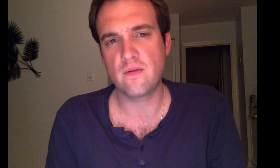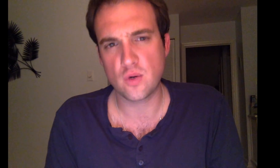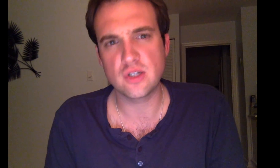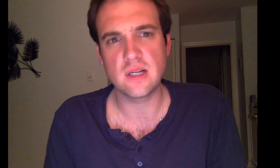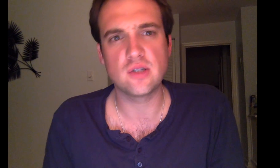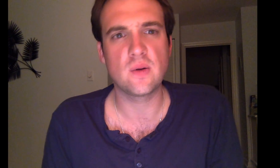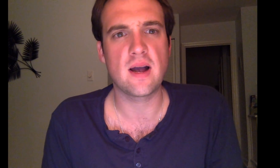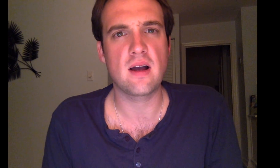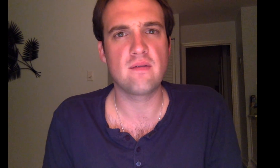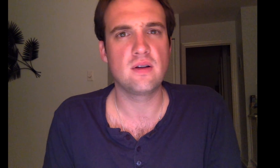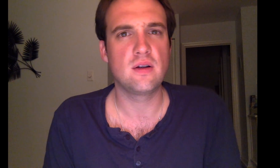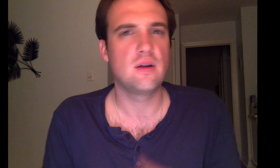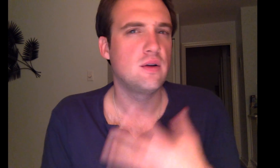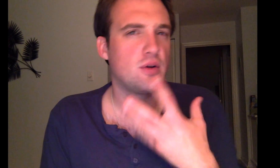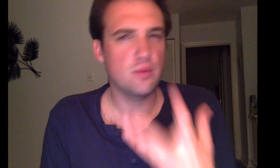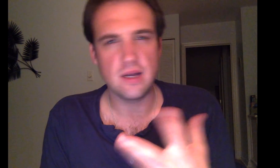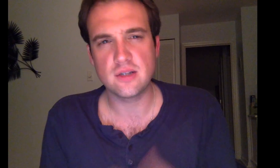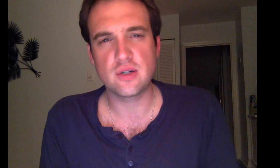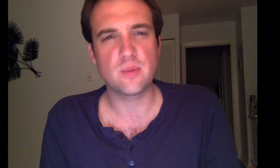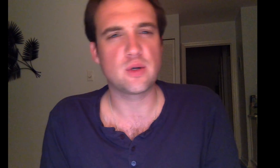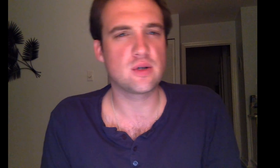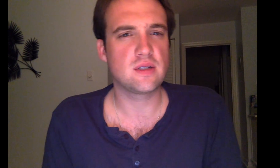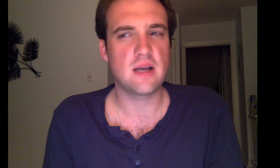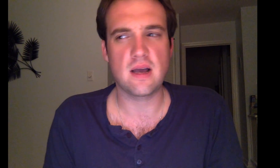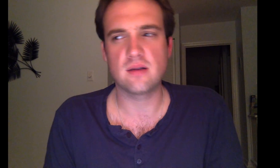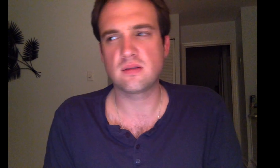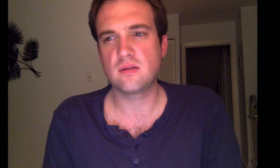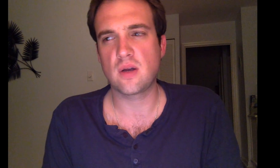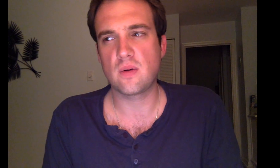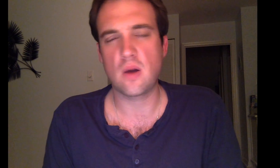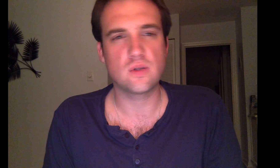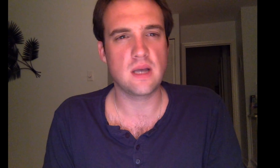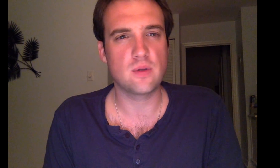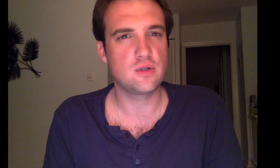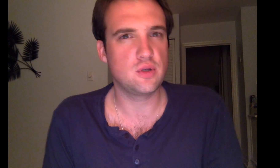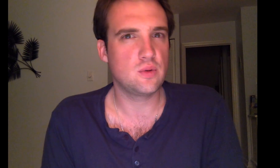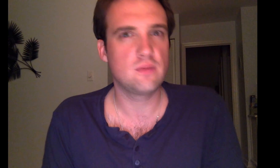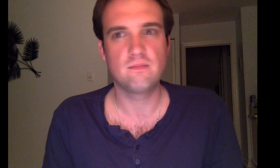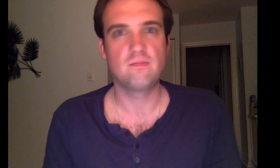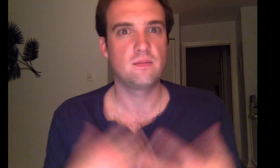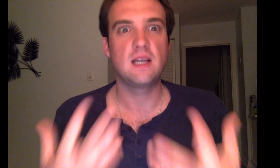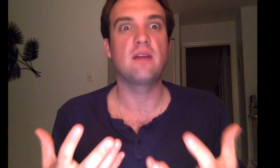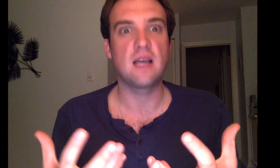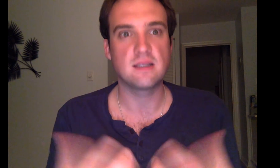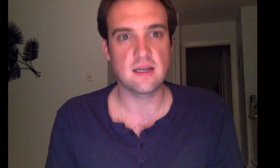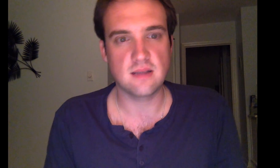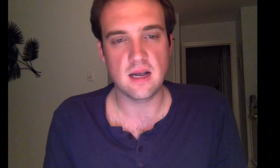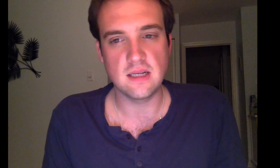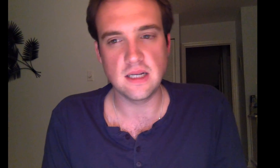I was fortunate to have great interpreters and, you know, I was able to get the assistance that I needed.